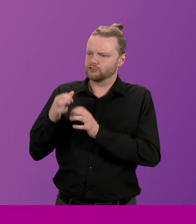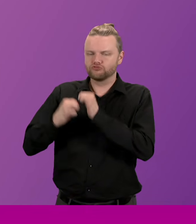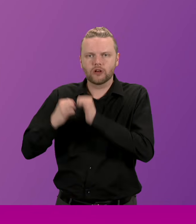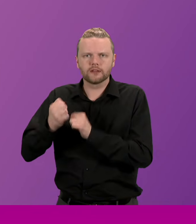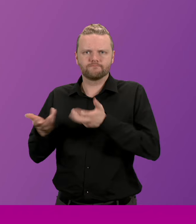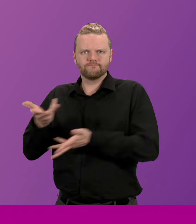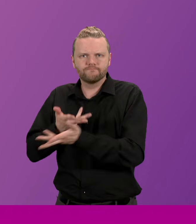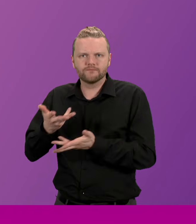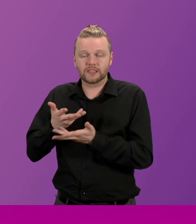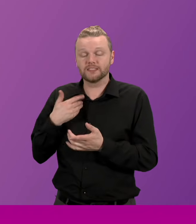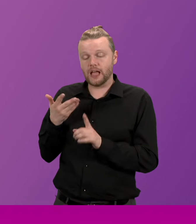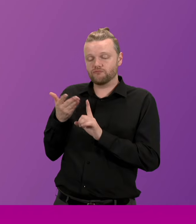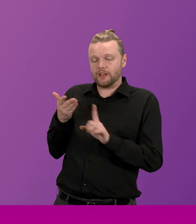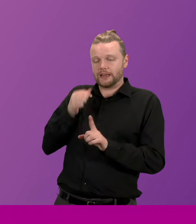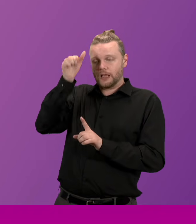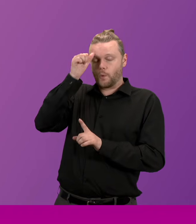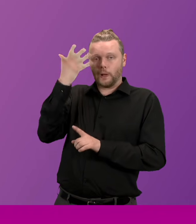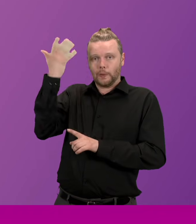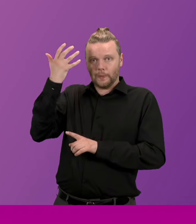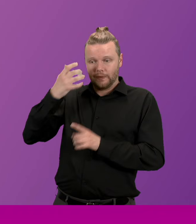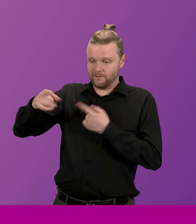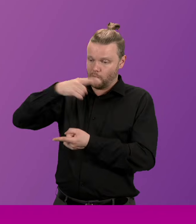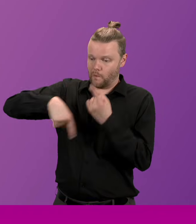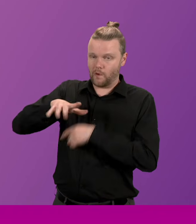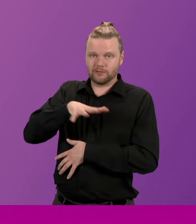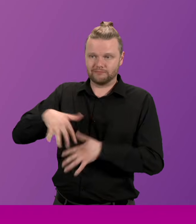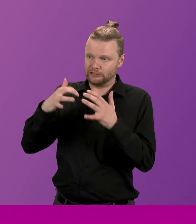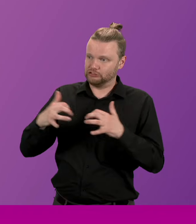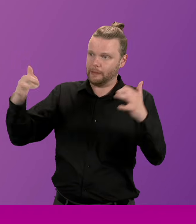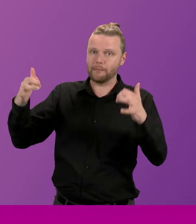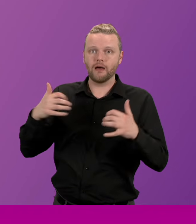I recognise the concerns that will exist in all parts of the chamber about ensuring that the Fire